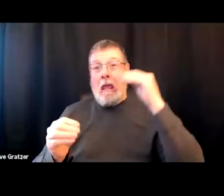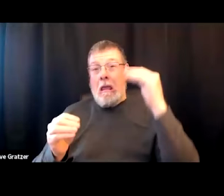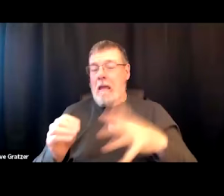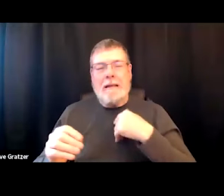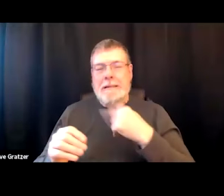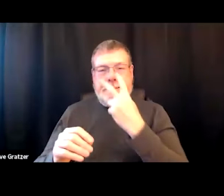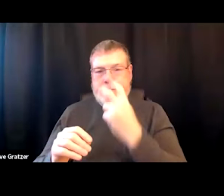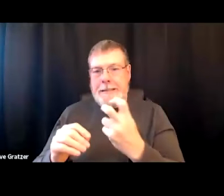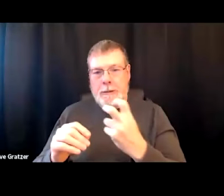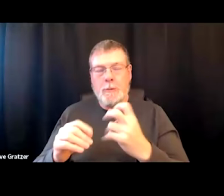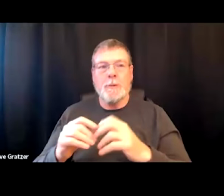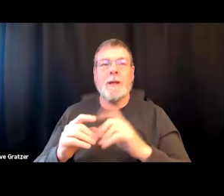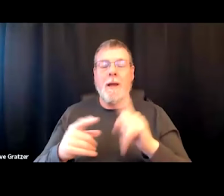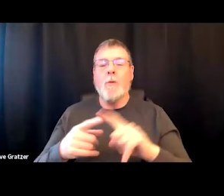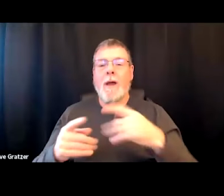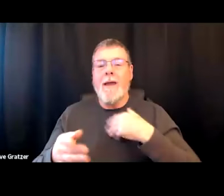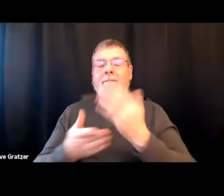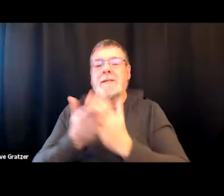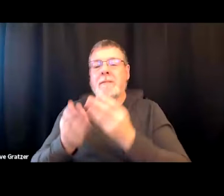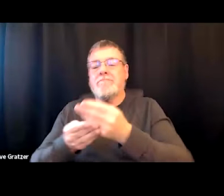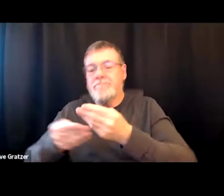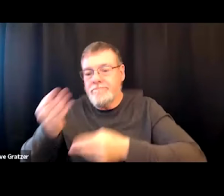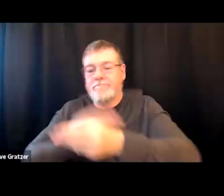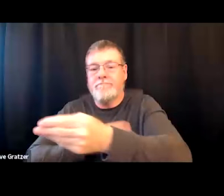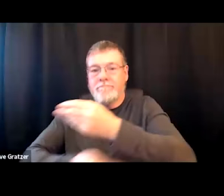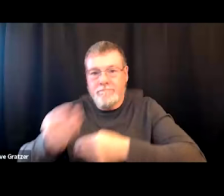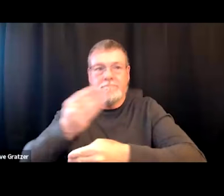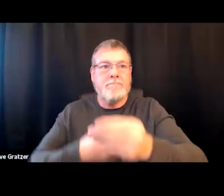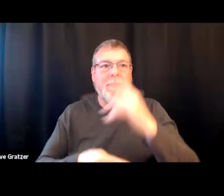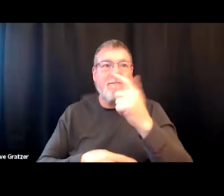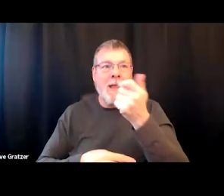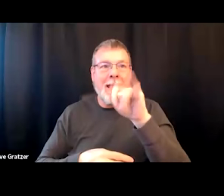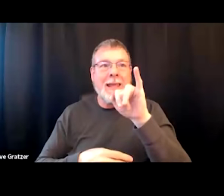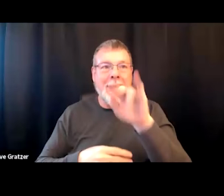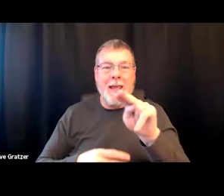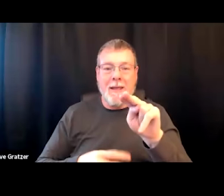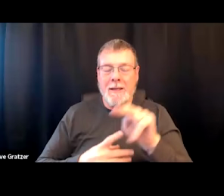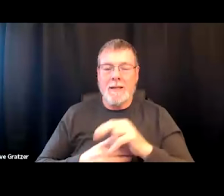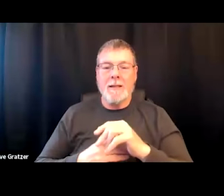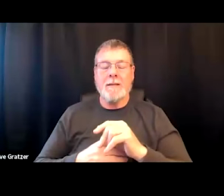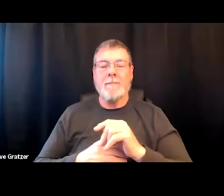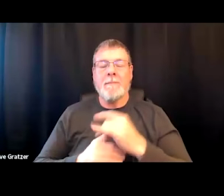There are good properties, psychometric properties for the the GAIN set of instruments.